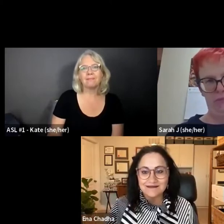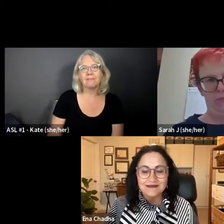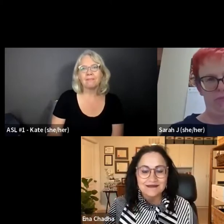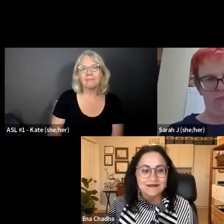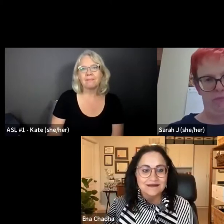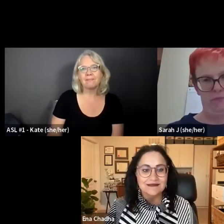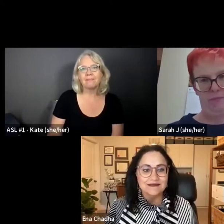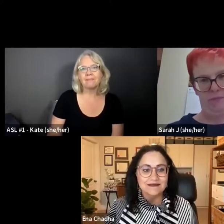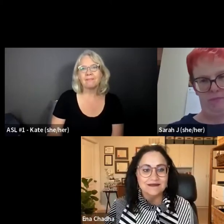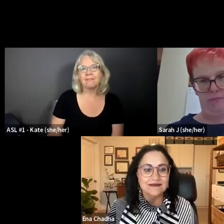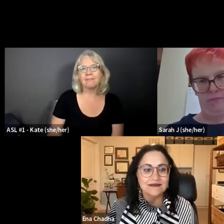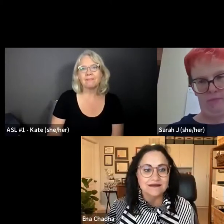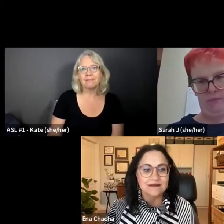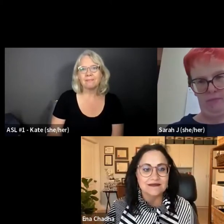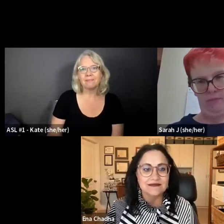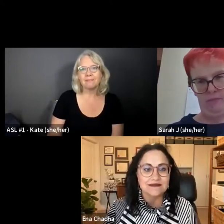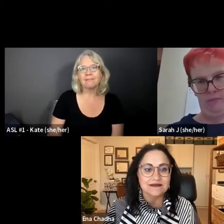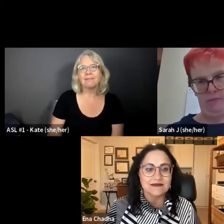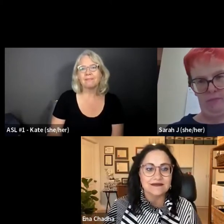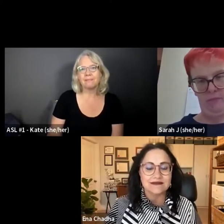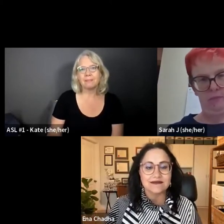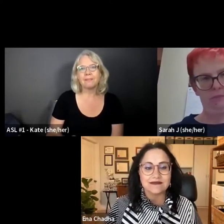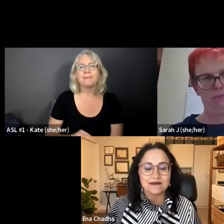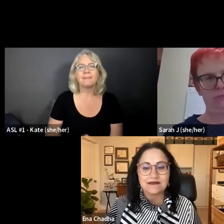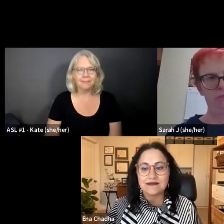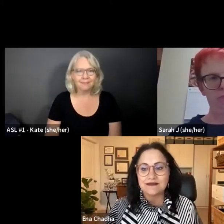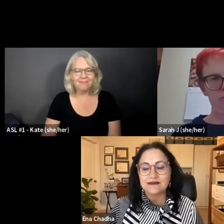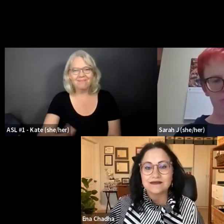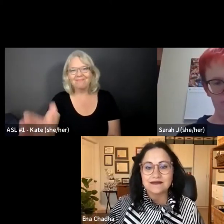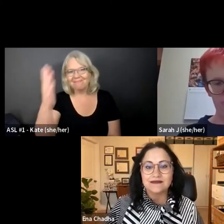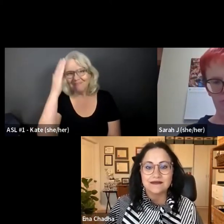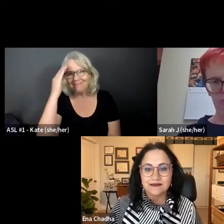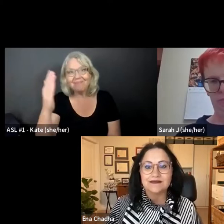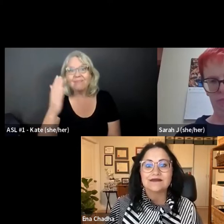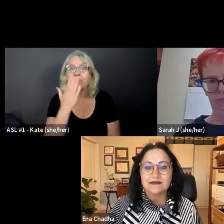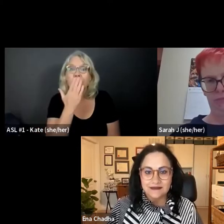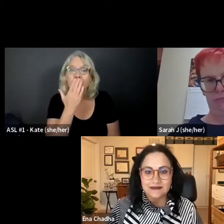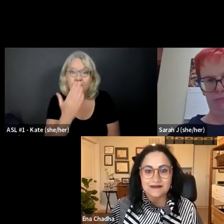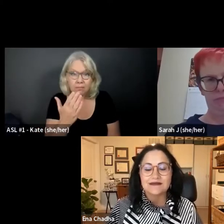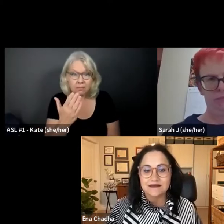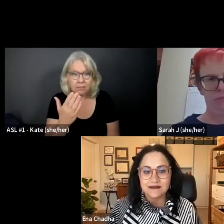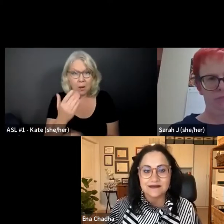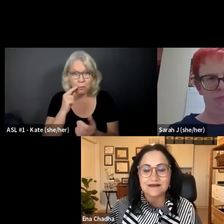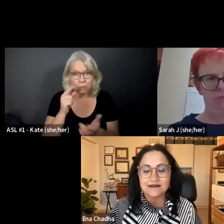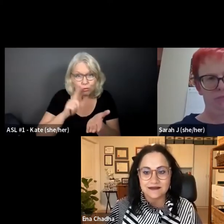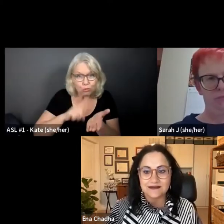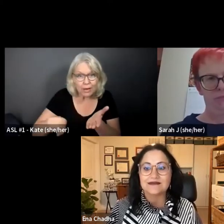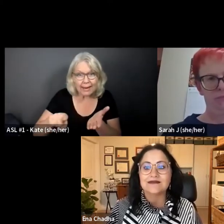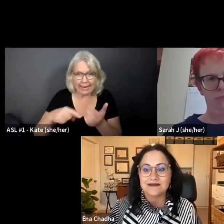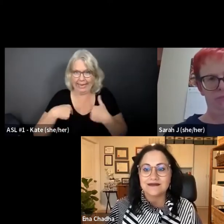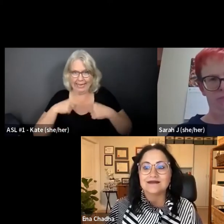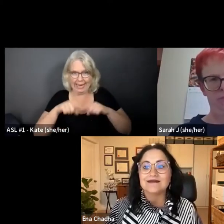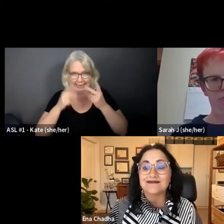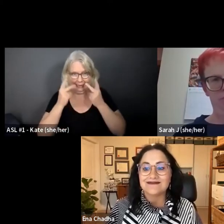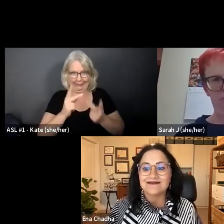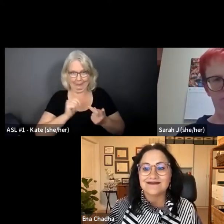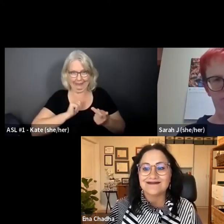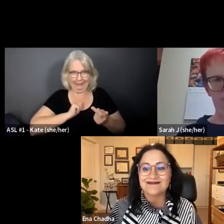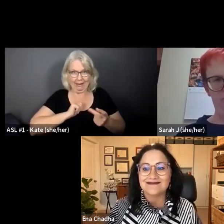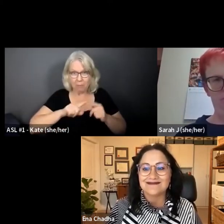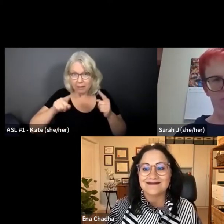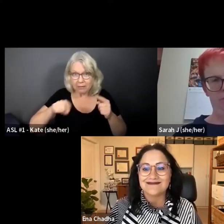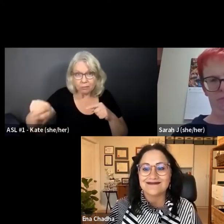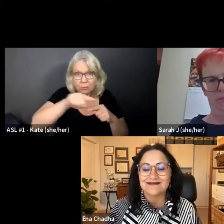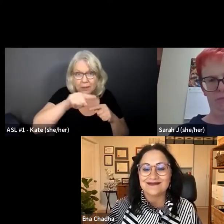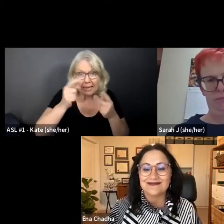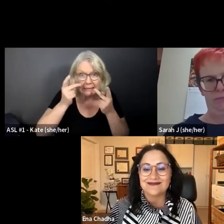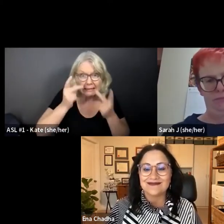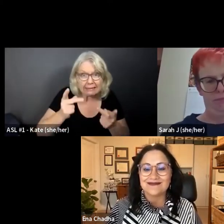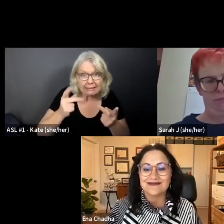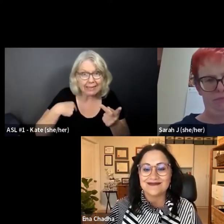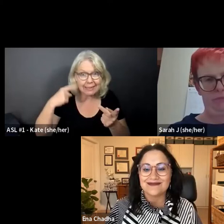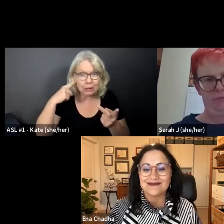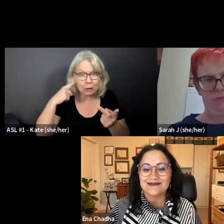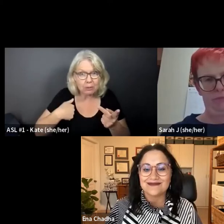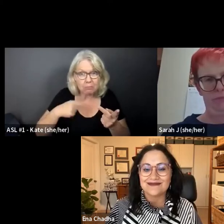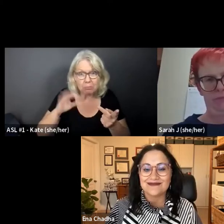I WANT TO VERIFY I'M VISIBLE AND AUDIBLE SINCE I DON'T SEE MYSELF ON THE SCREEN AT THE MOMENT.